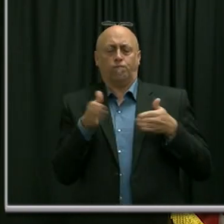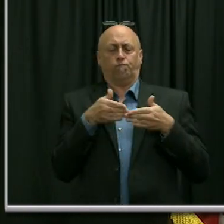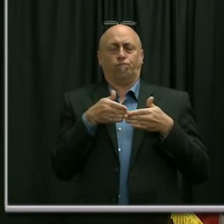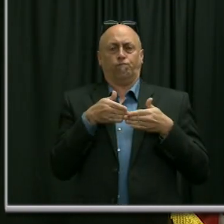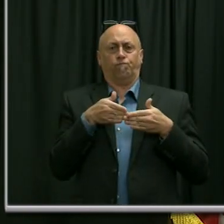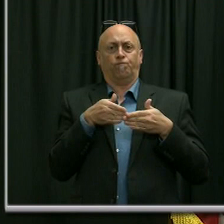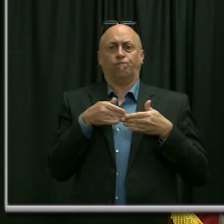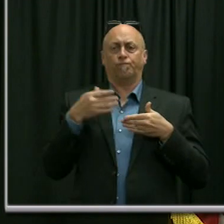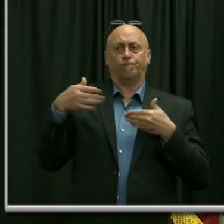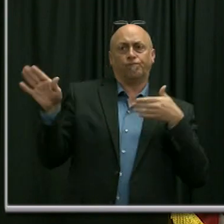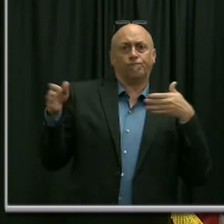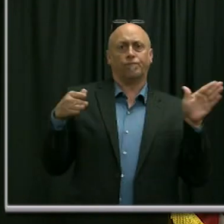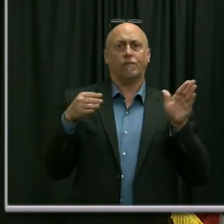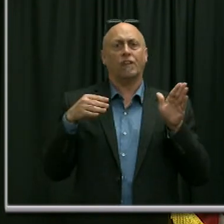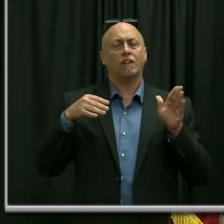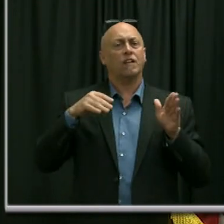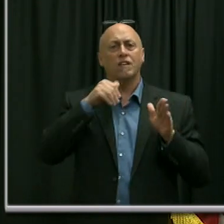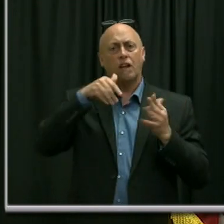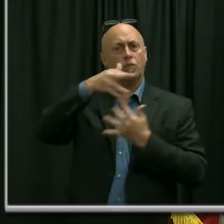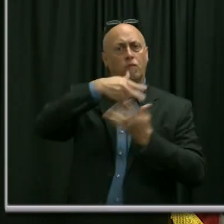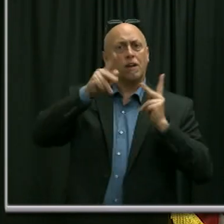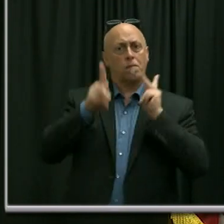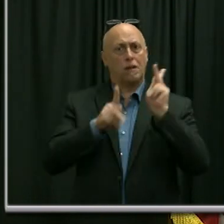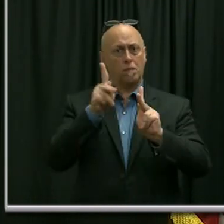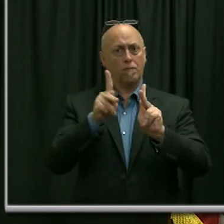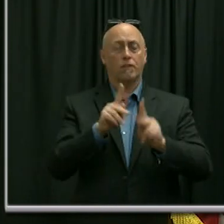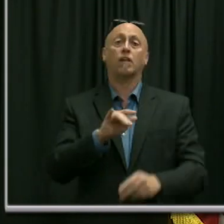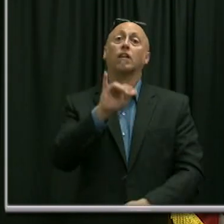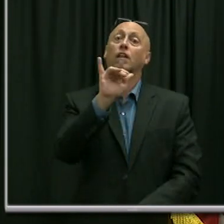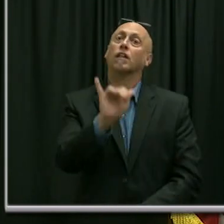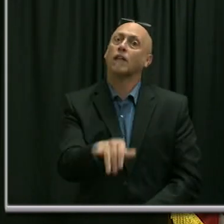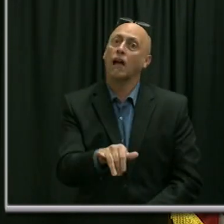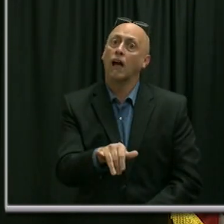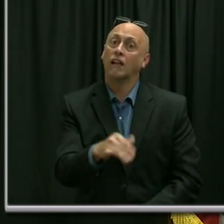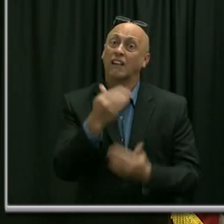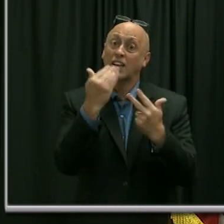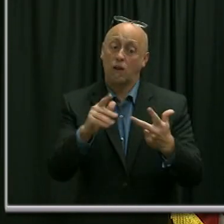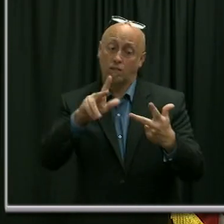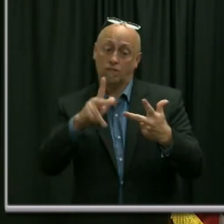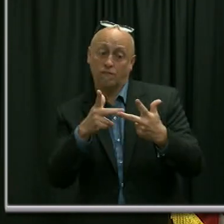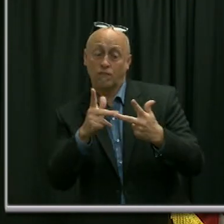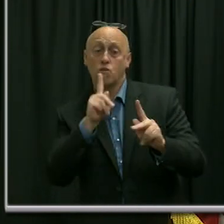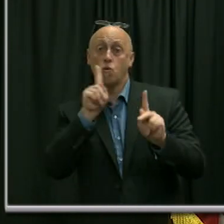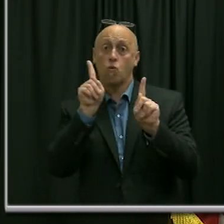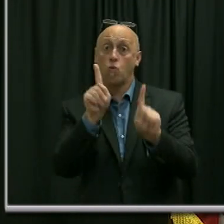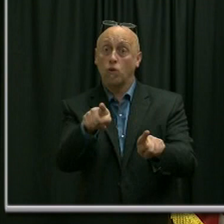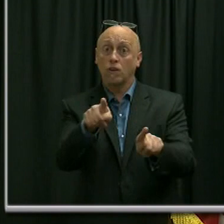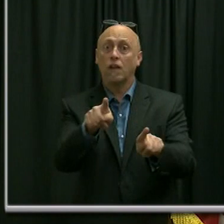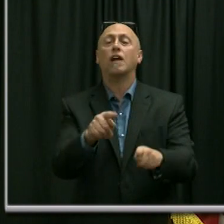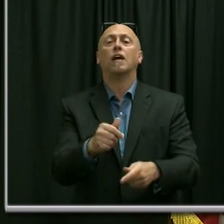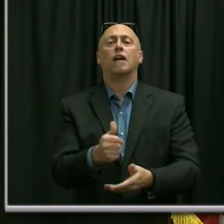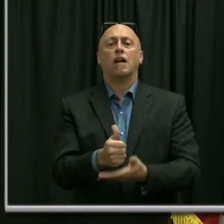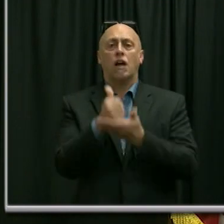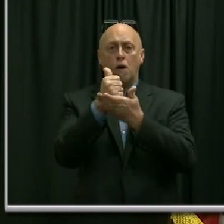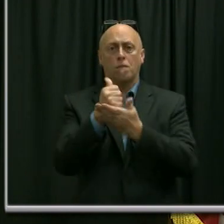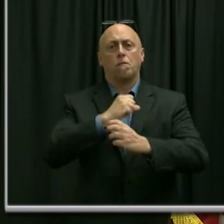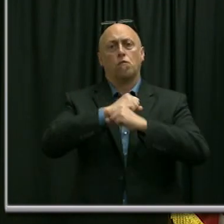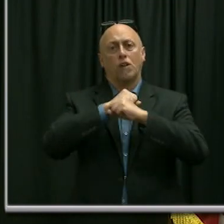ON THEIR OWN TO STAY AT HOME AND DISTANCE THEMSELVES FROM OTHERS. THIS ORDER WILL FURTHER